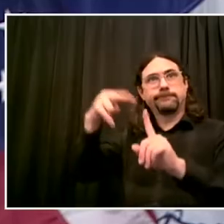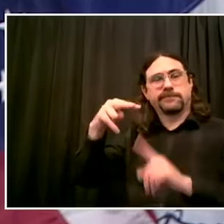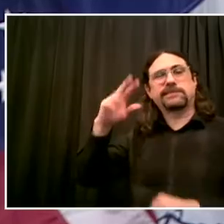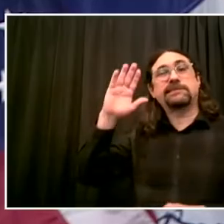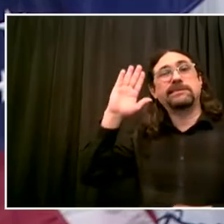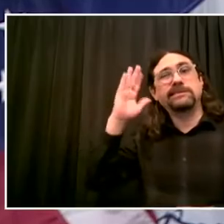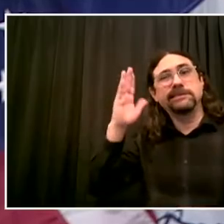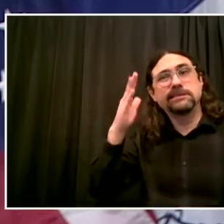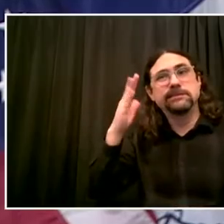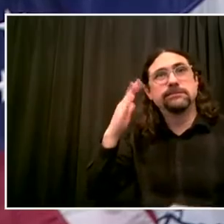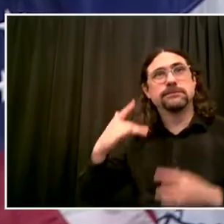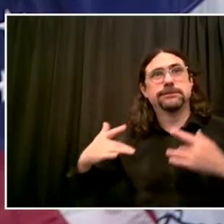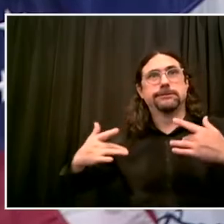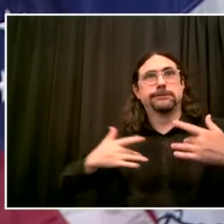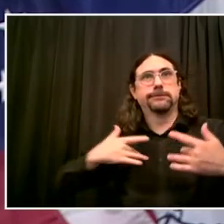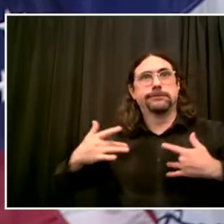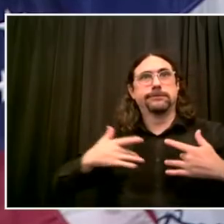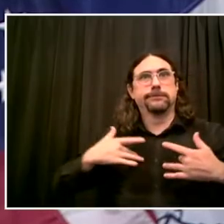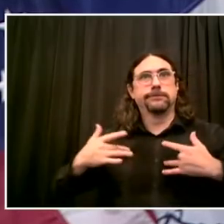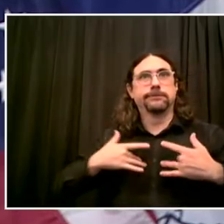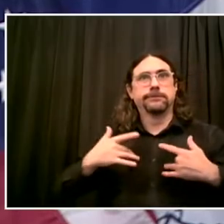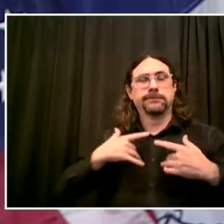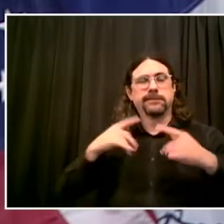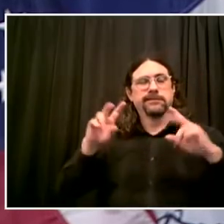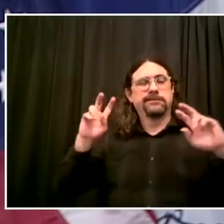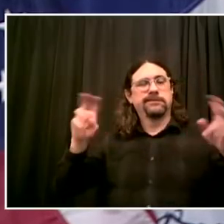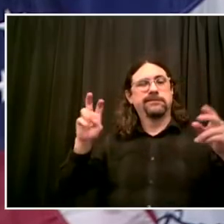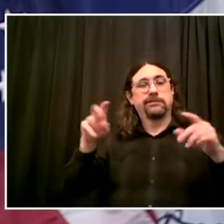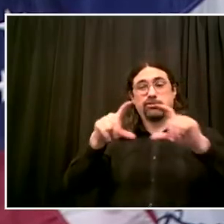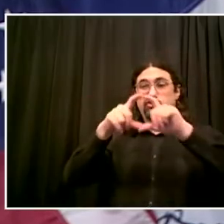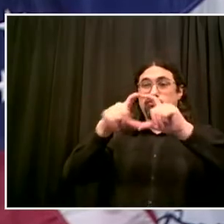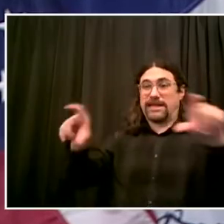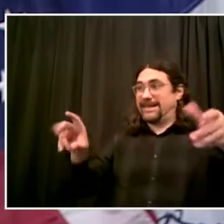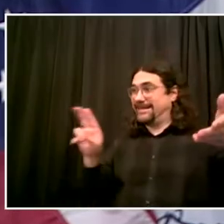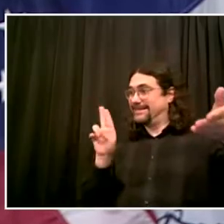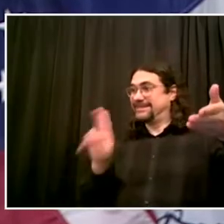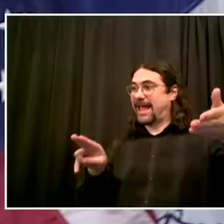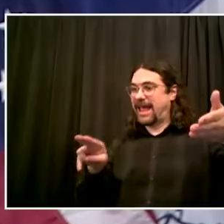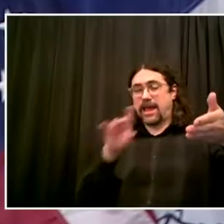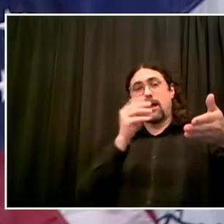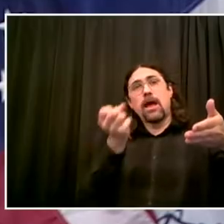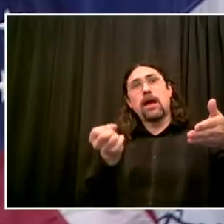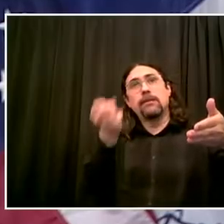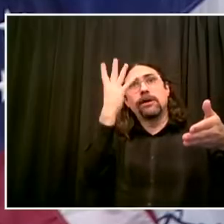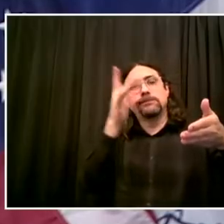LEGISLATORS ARE CONCERNED ABOUT